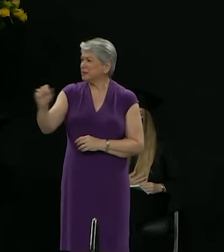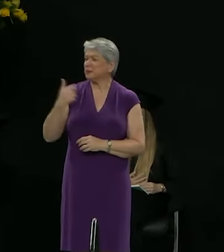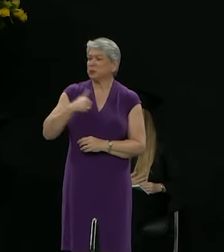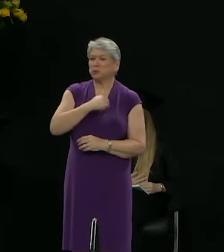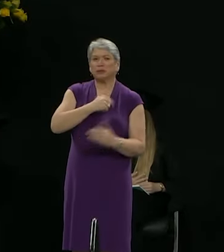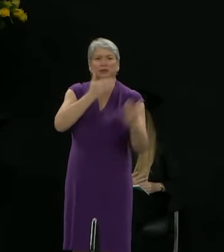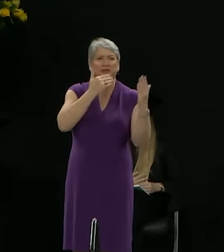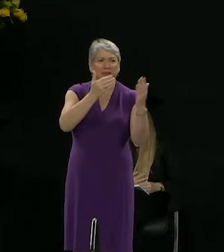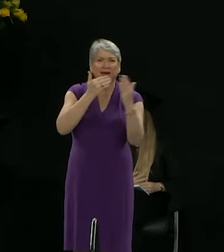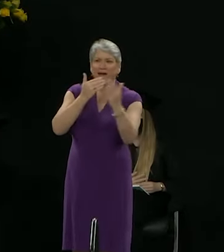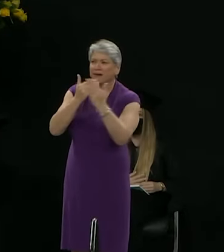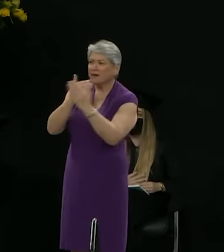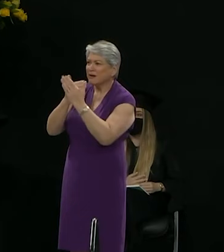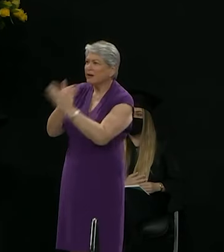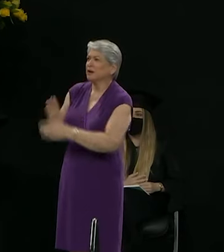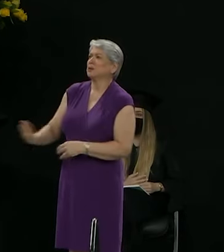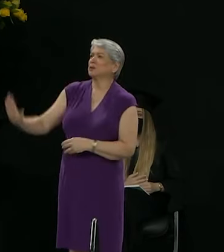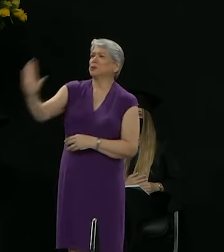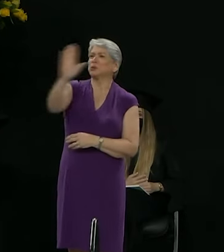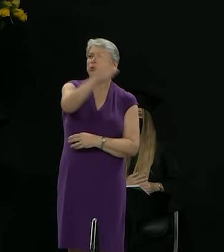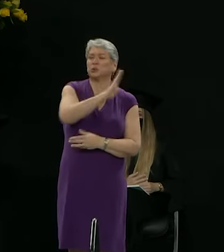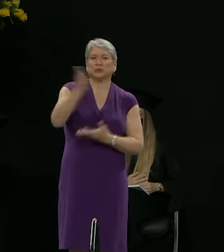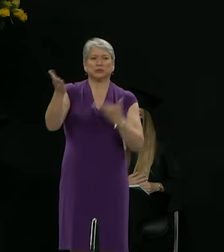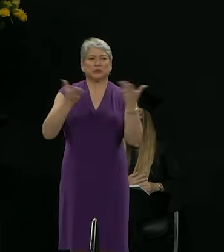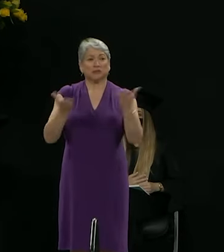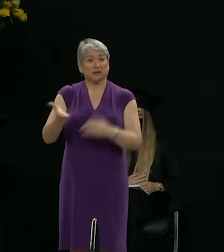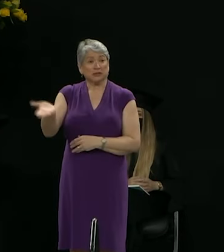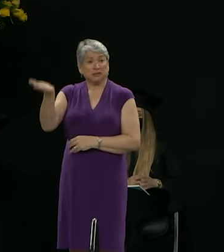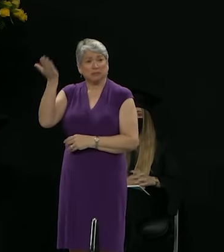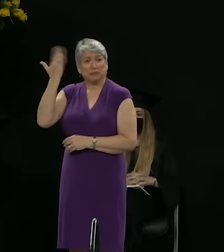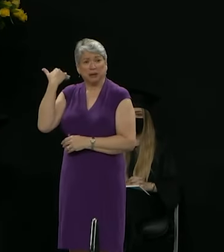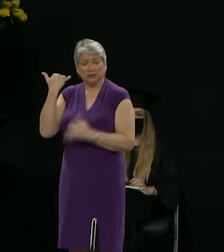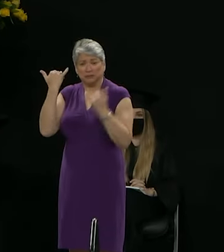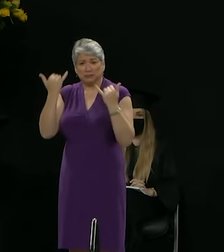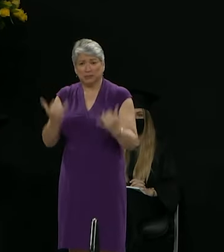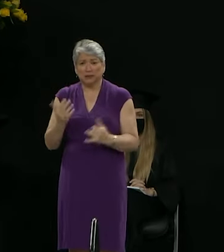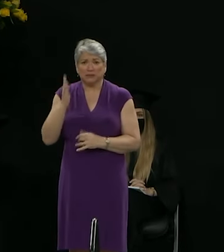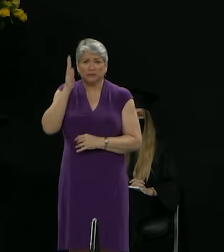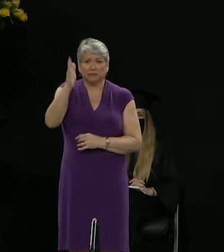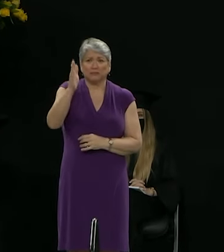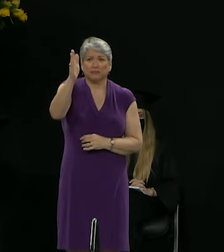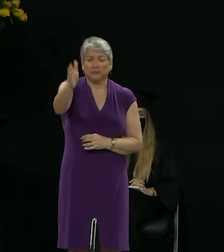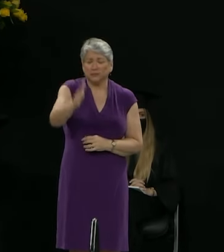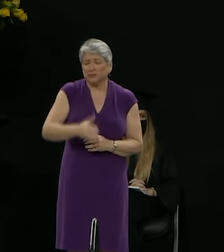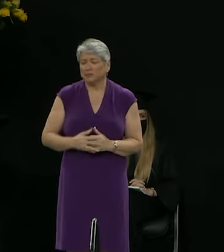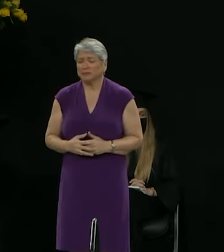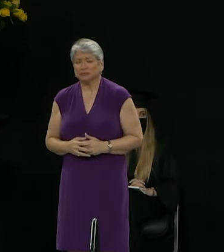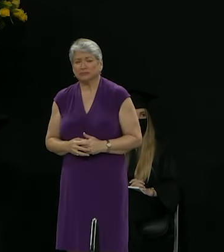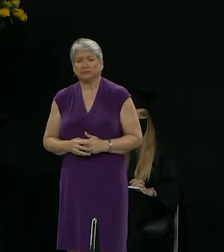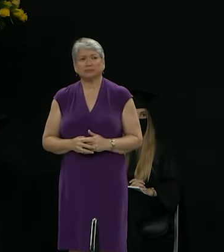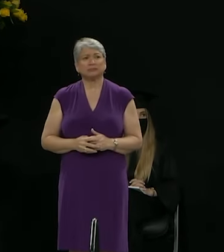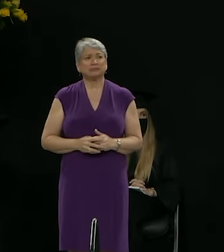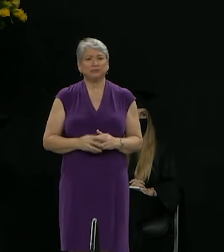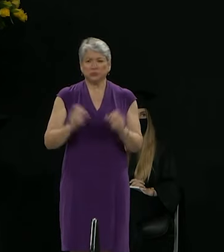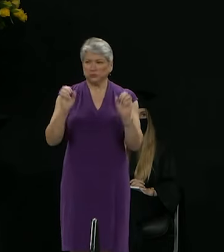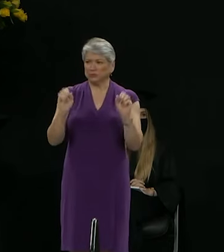we thank you for your service – past, present, and future. You may be seated.